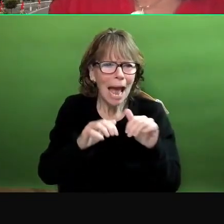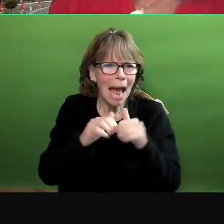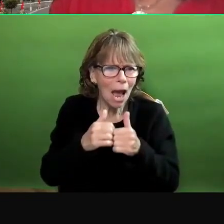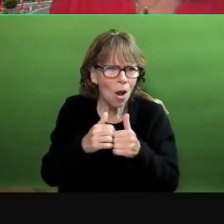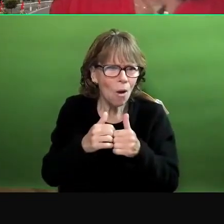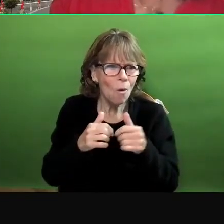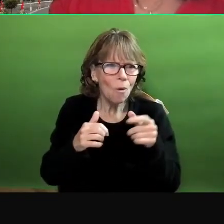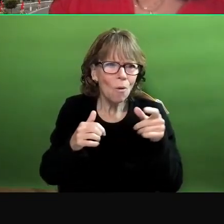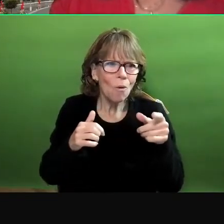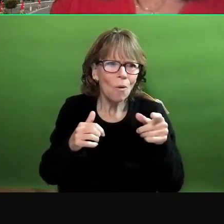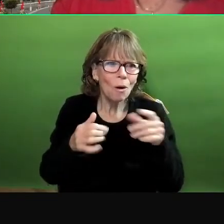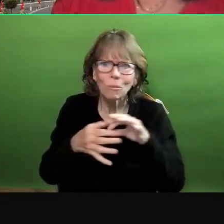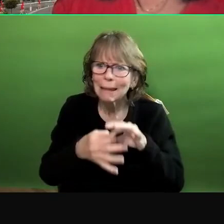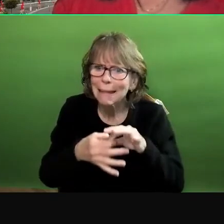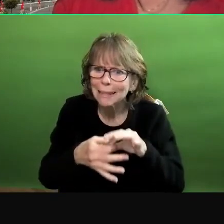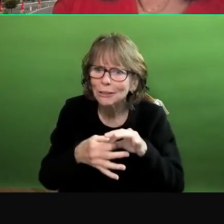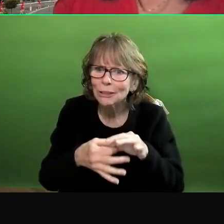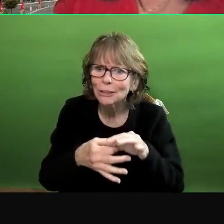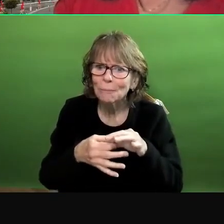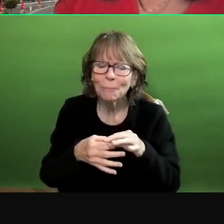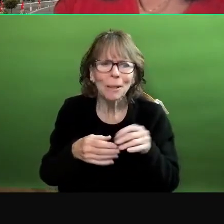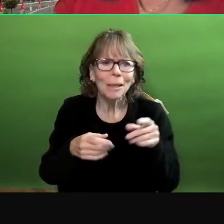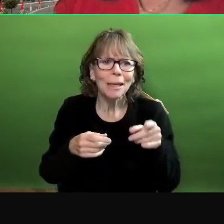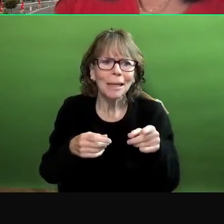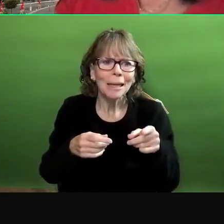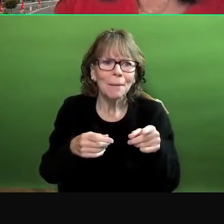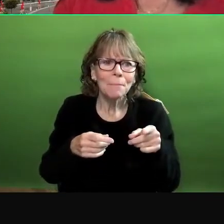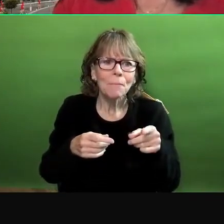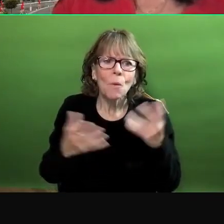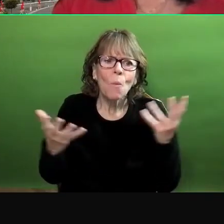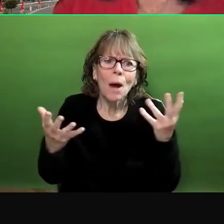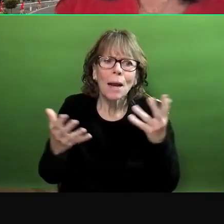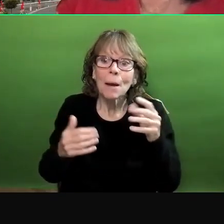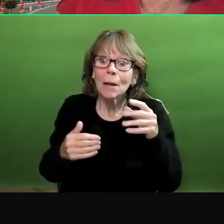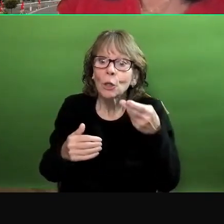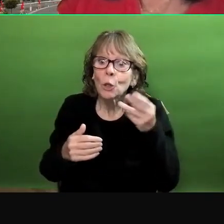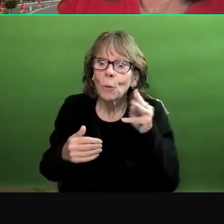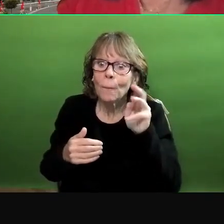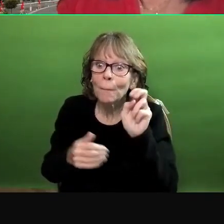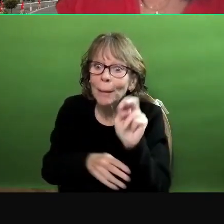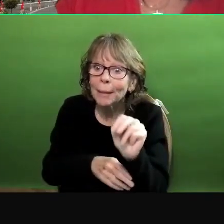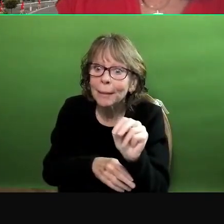What aspects of care can a human caregiver provide, and how is this affected by technology?